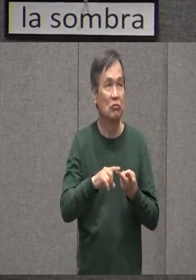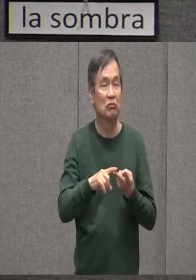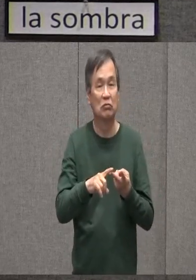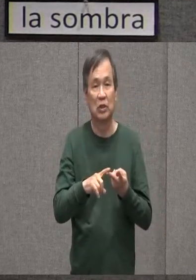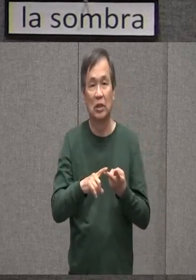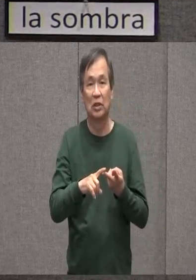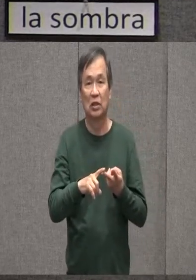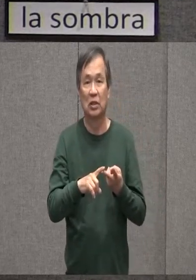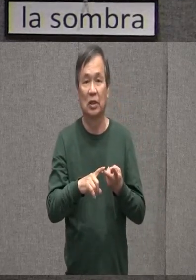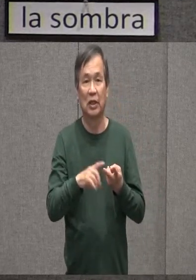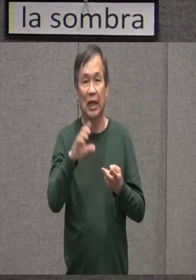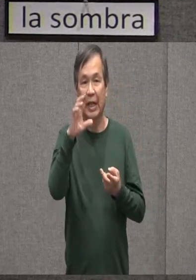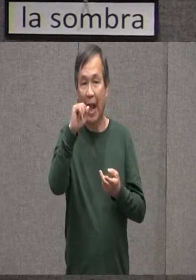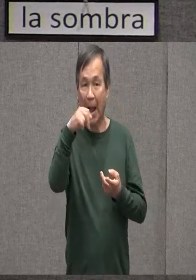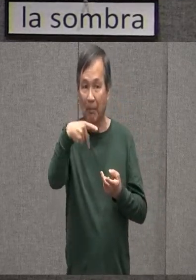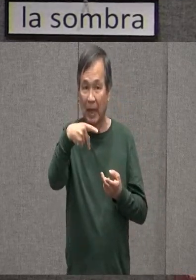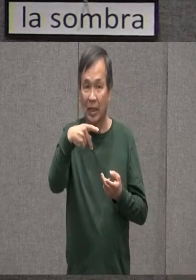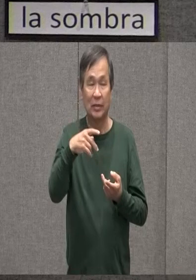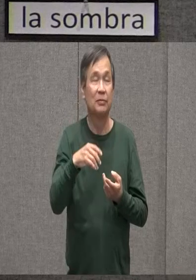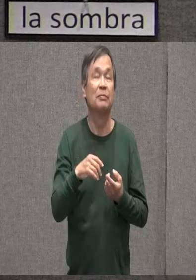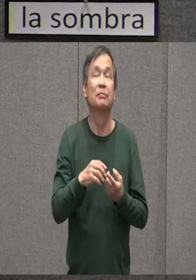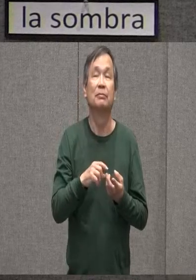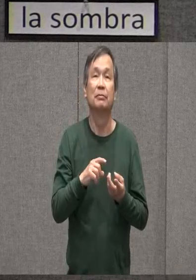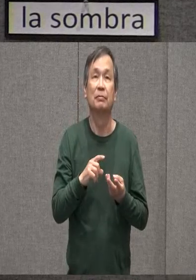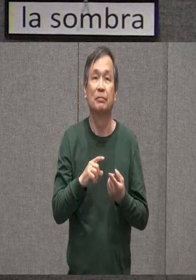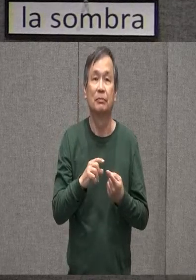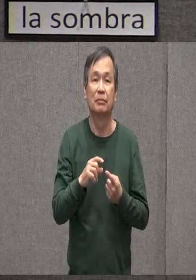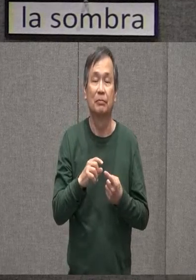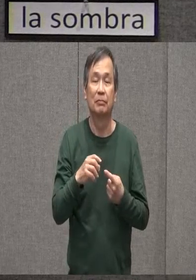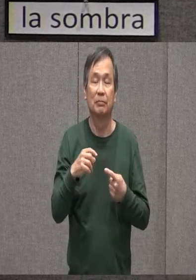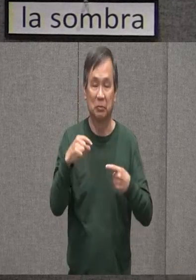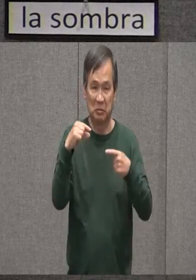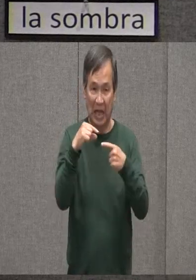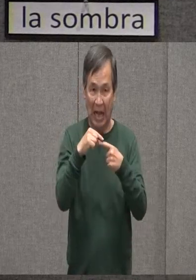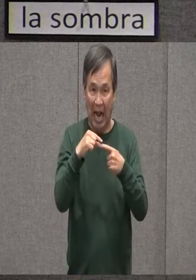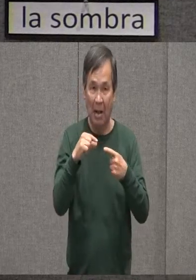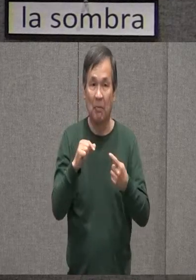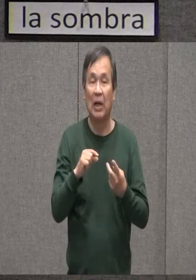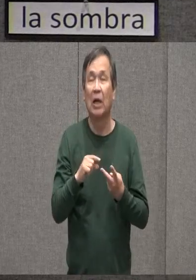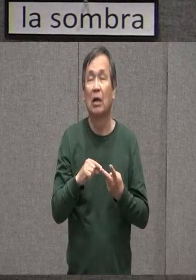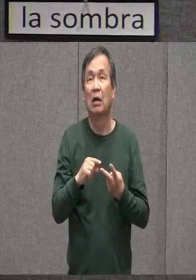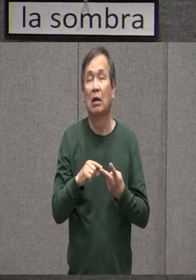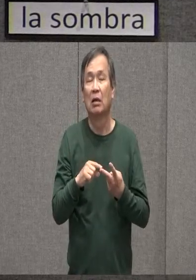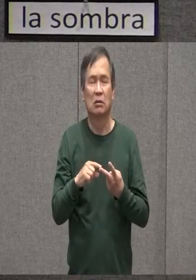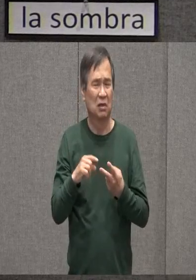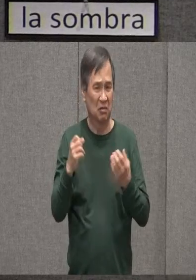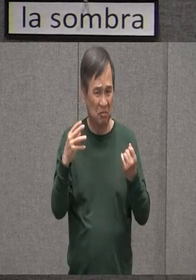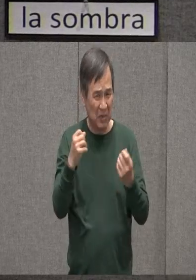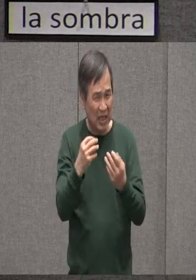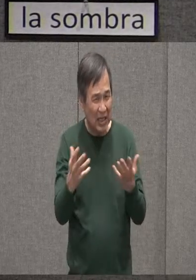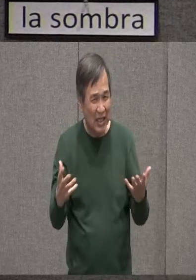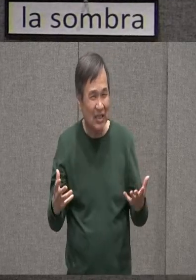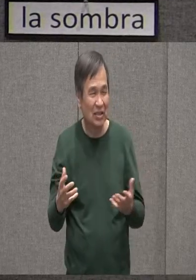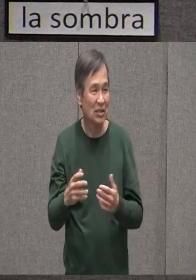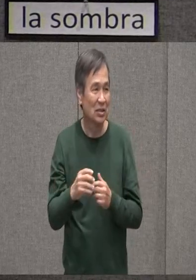A marker cap will work great for printing too. [Ms Potter] Oh yeah. I have, let's see, what else do I have? All kinds of markers and things.